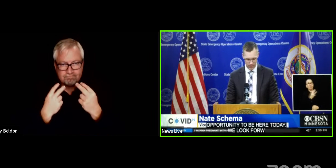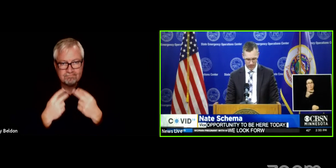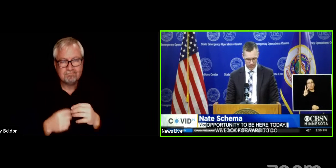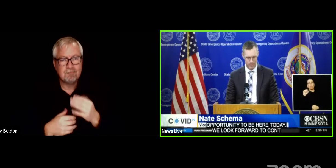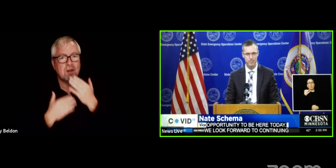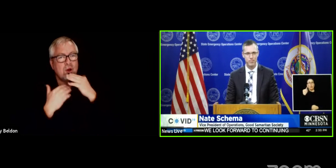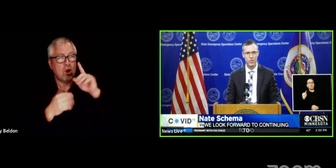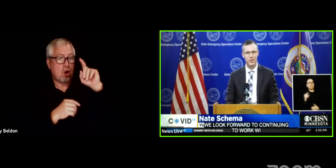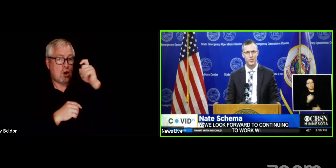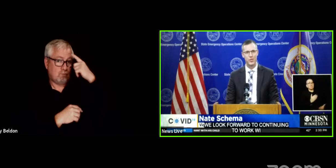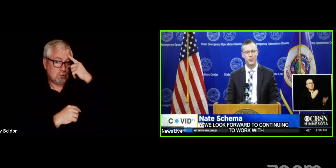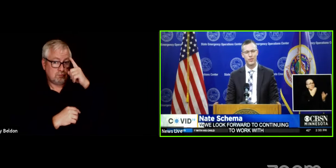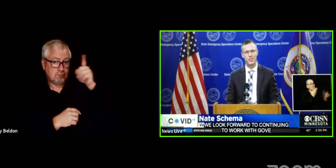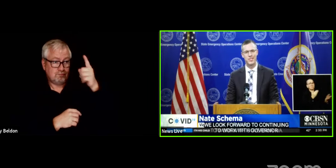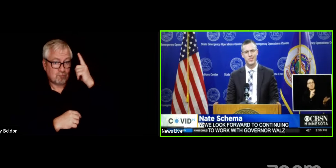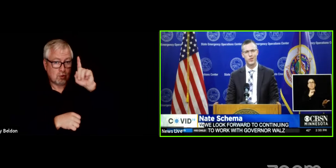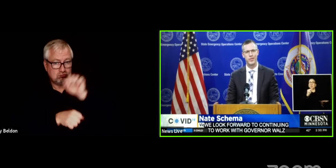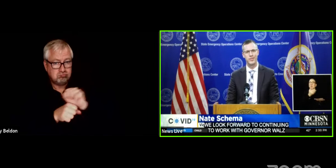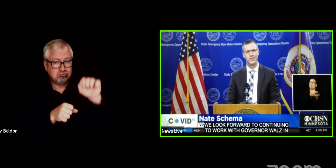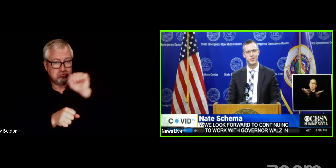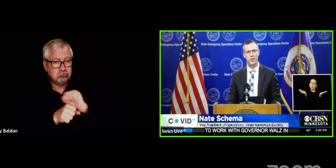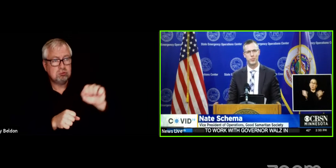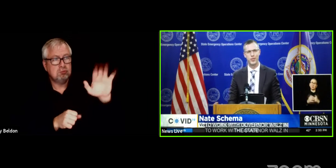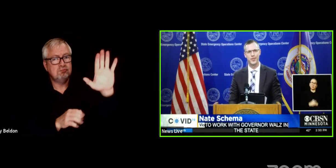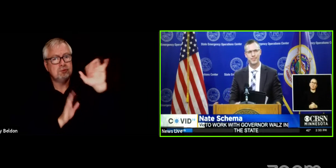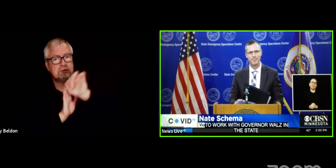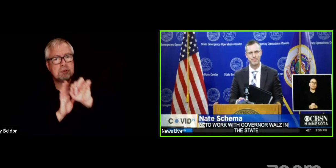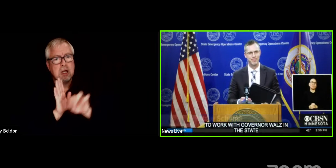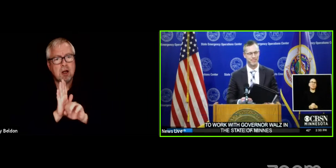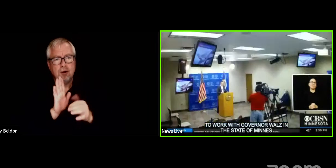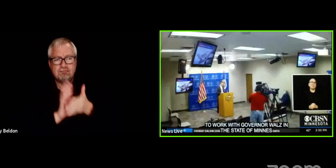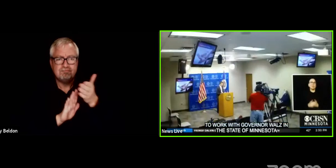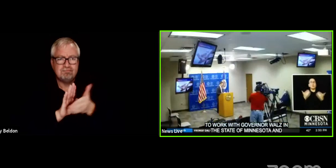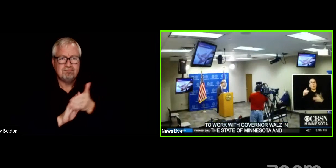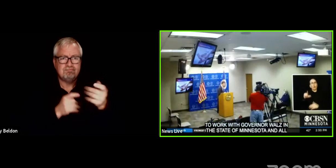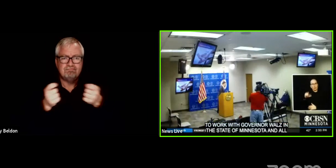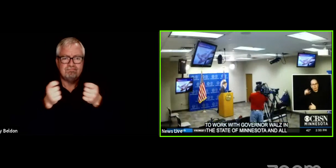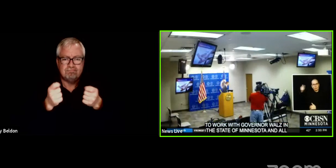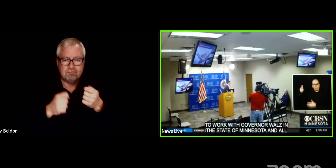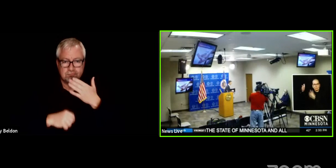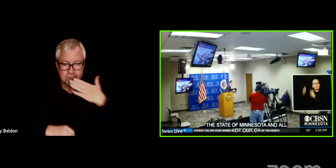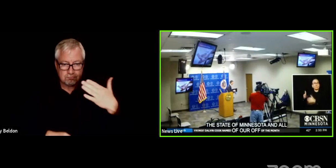THANK YOU. TURN ITS OVER TO KRISTINE DAHLMAN... [INDISCERNIBLE] ≫